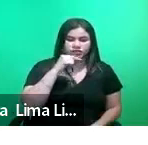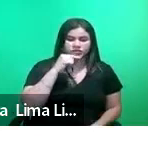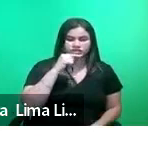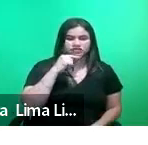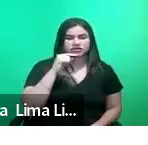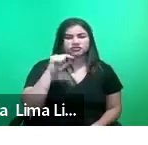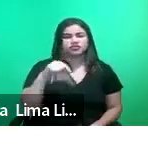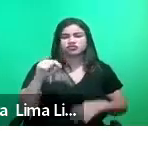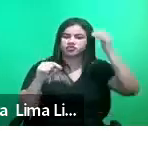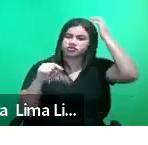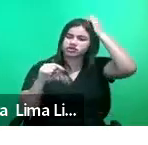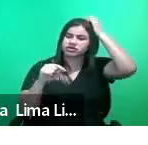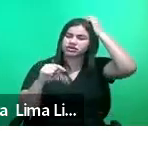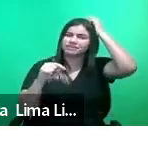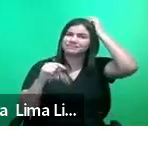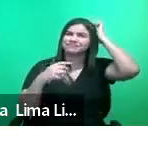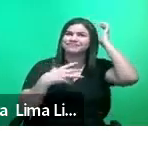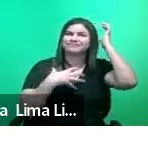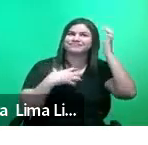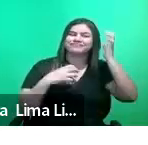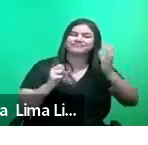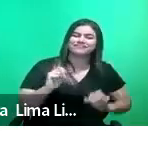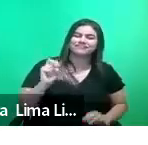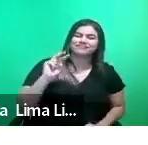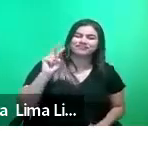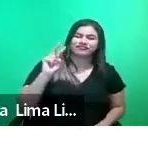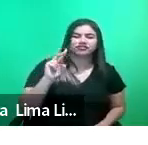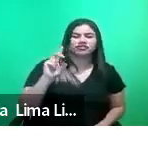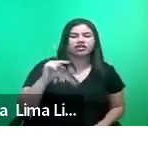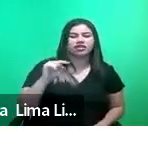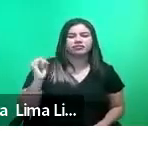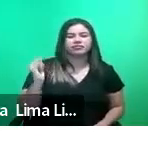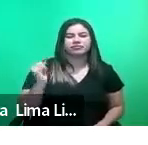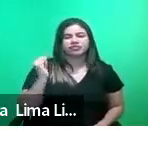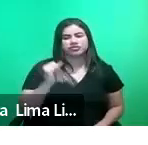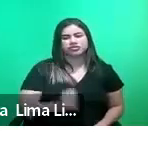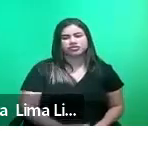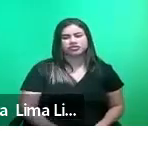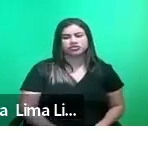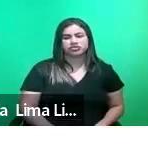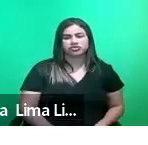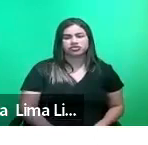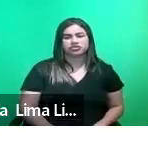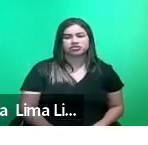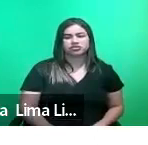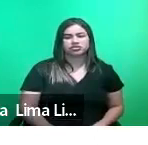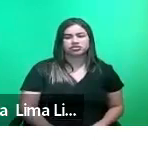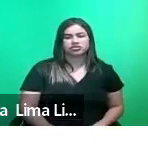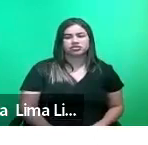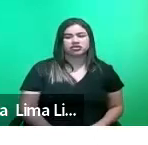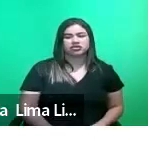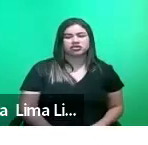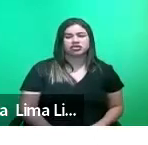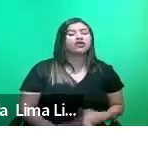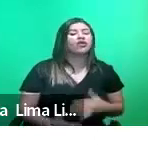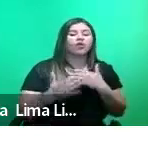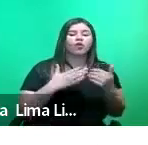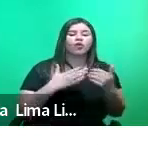what do we make of it of it whatever. Oh, not to whatever our attitude may be to